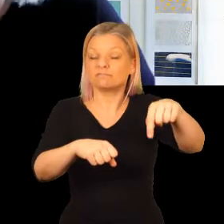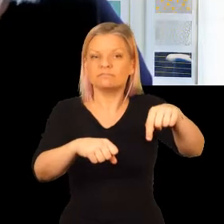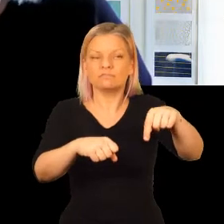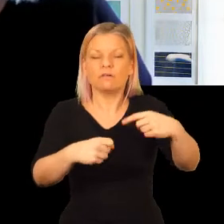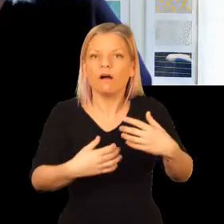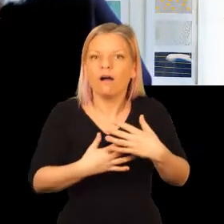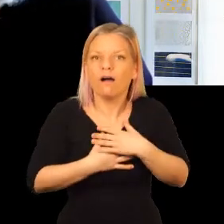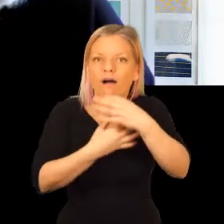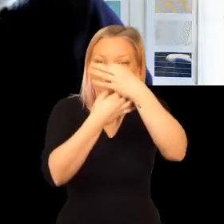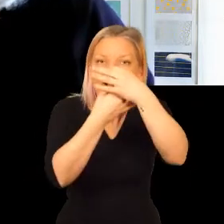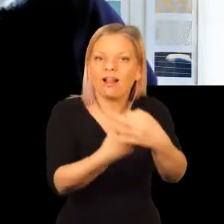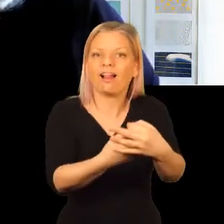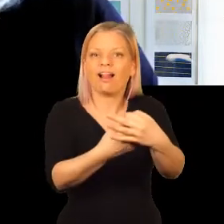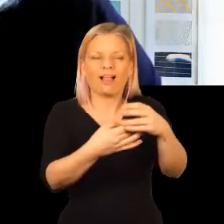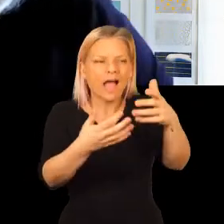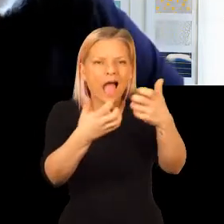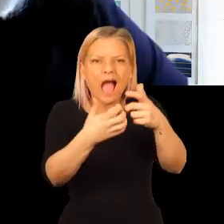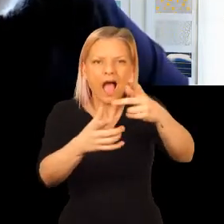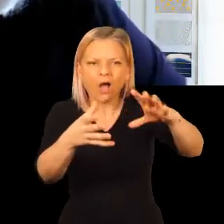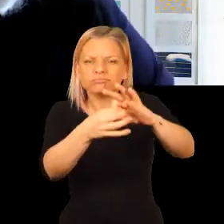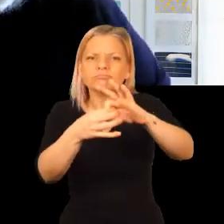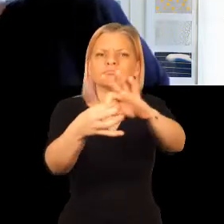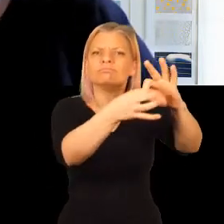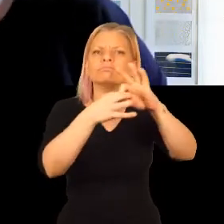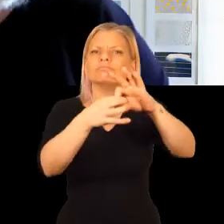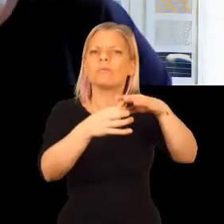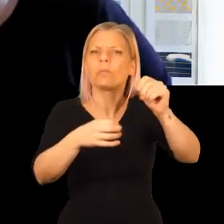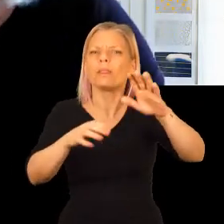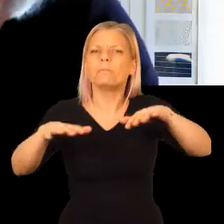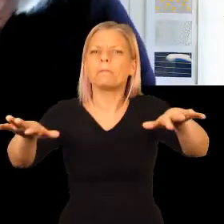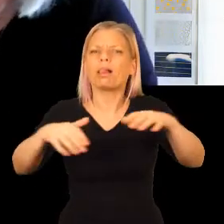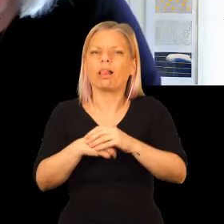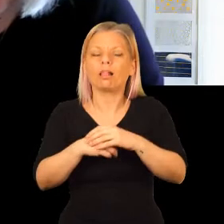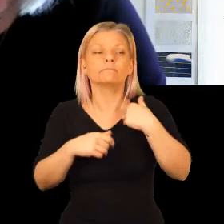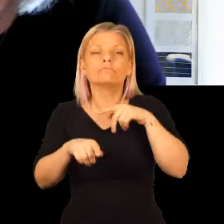accessing peer support groups and really falling in love with how that was as a way of being with